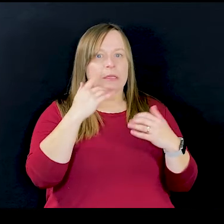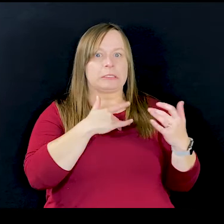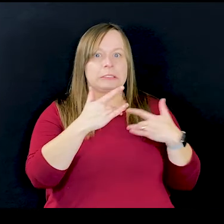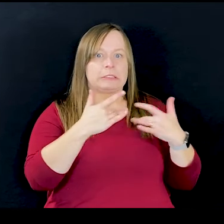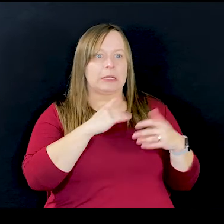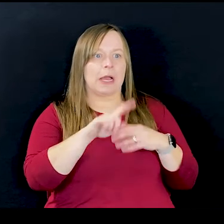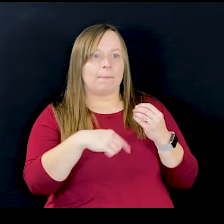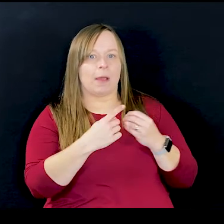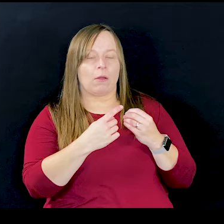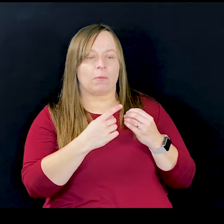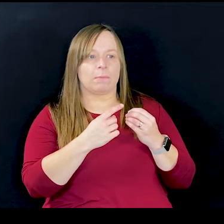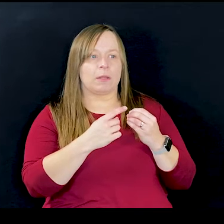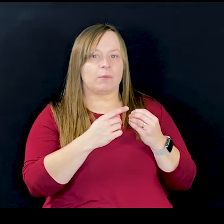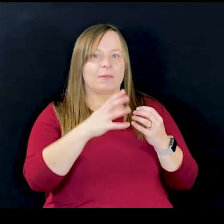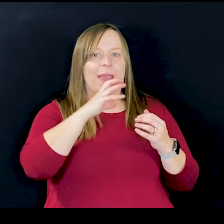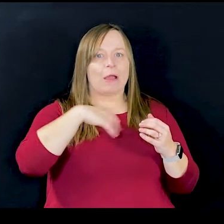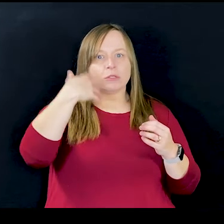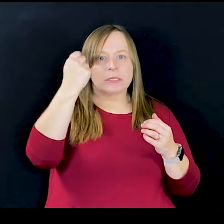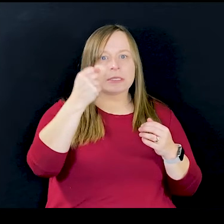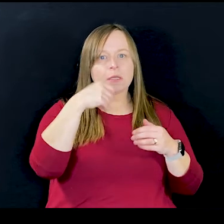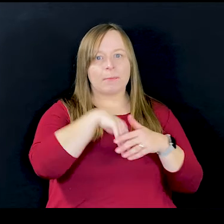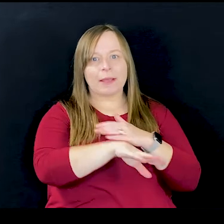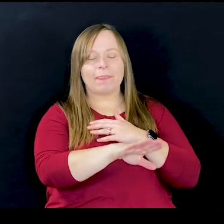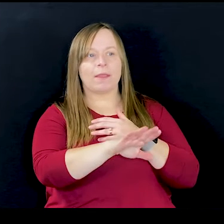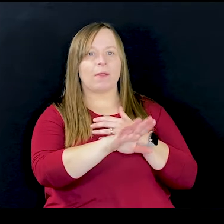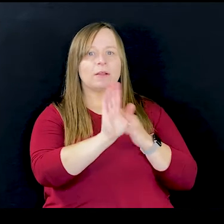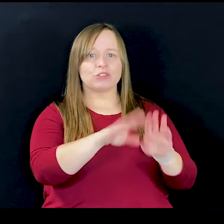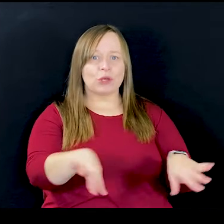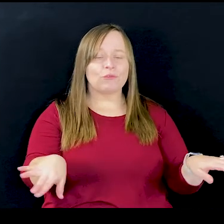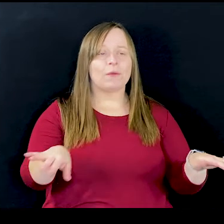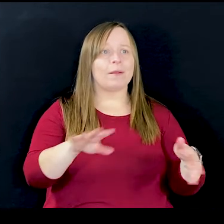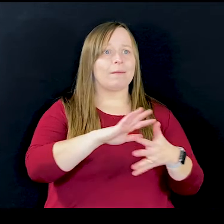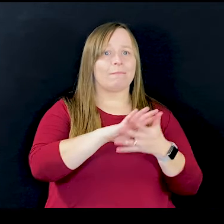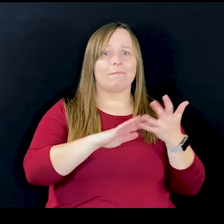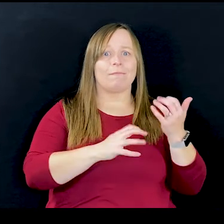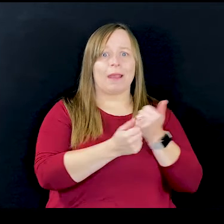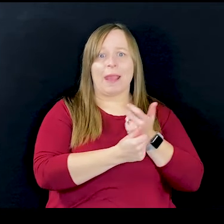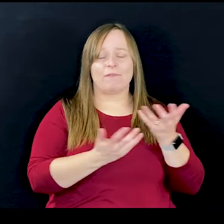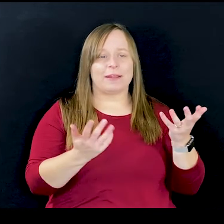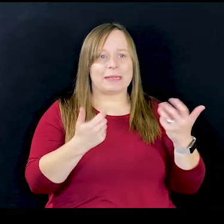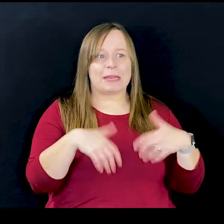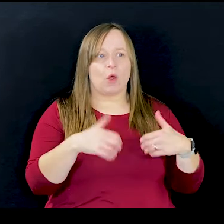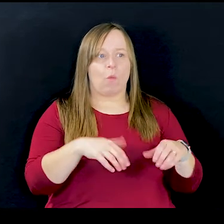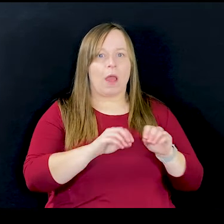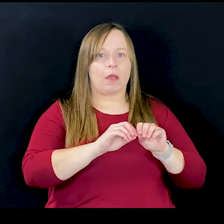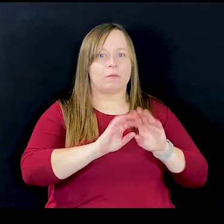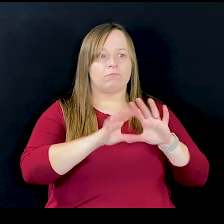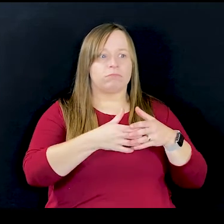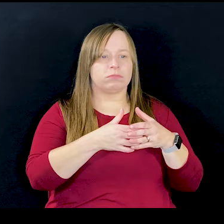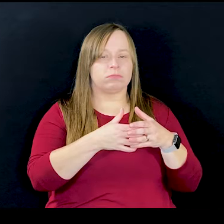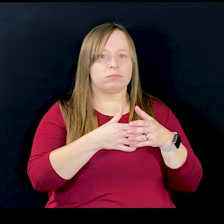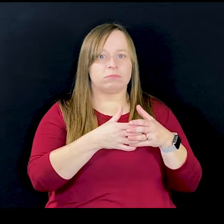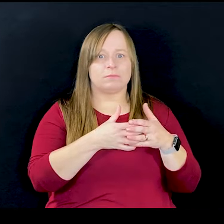a lot of concerns about the elderly coming in there and children. And just they didn't want to have a large gathering place.